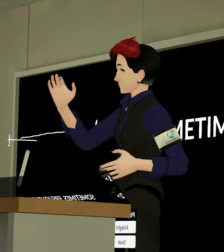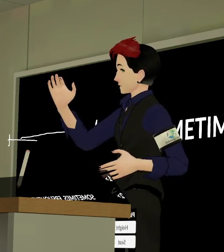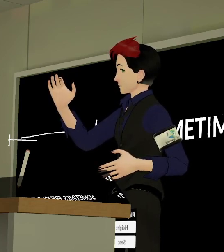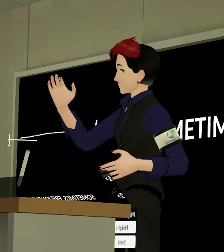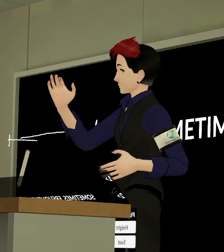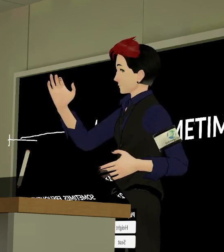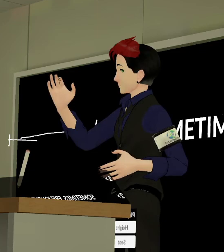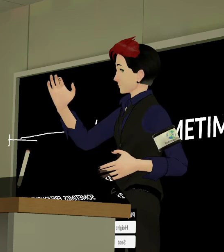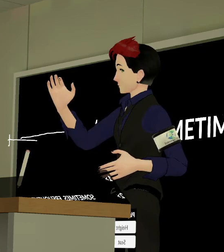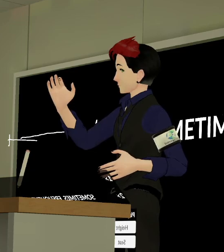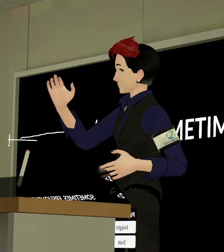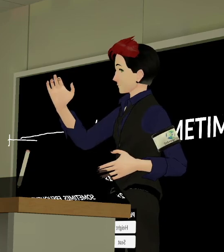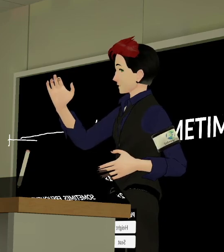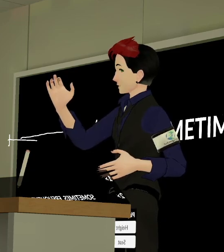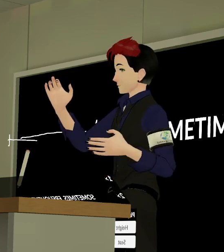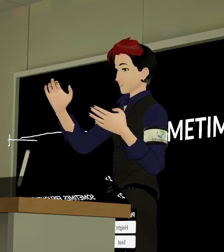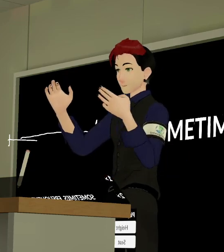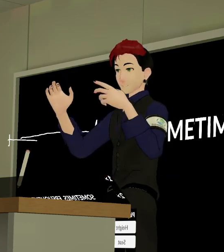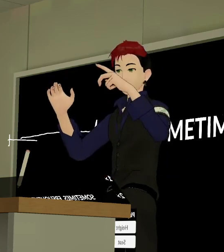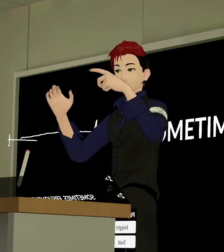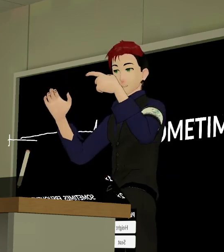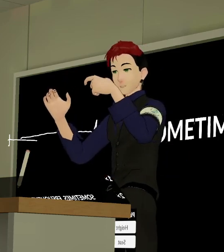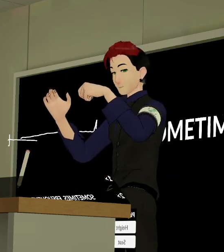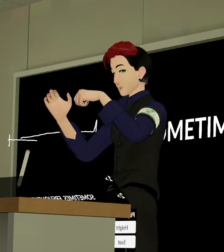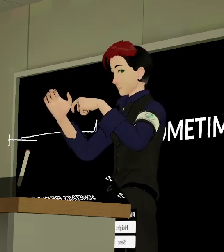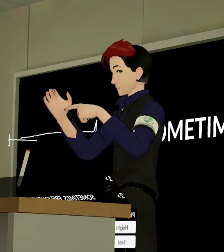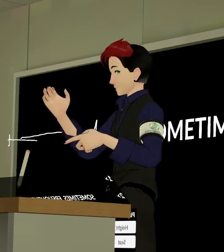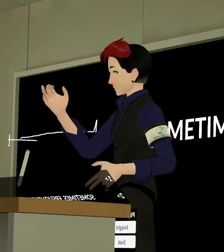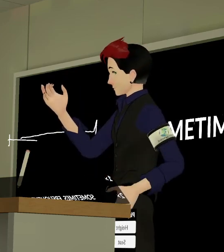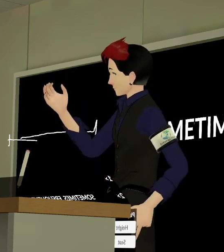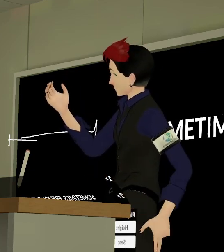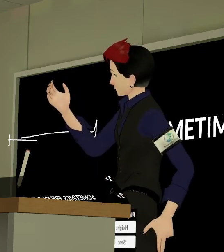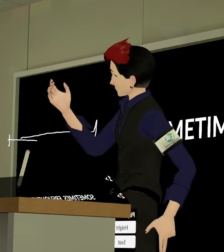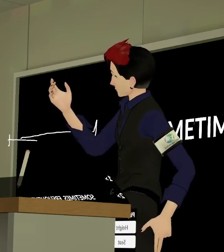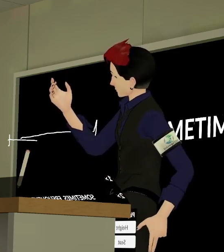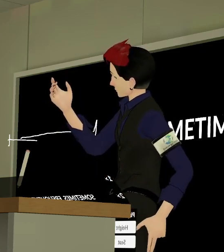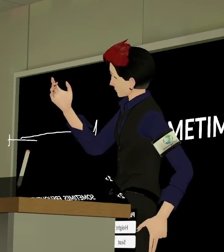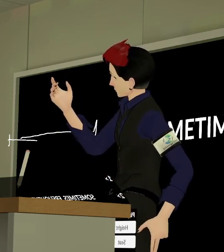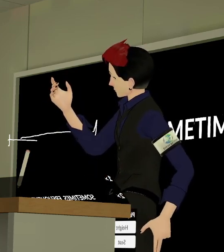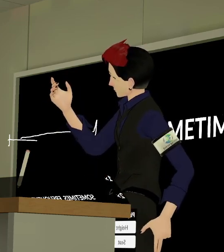Alatnet : yeah yeah so if you combine it three fingers practice